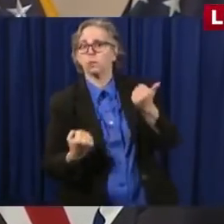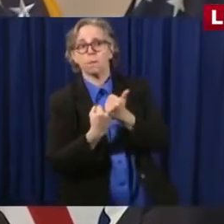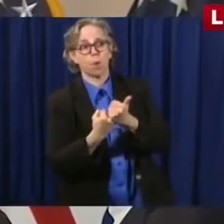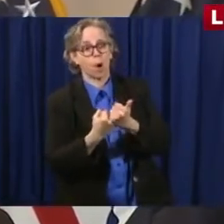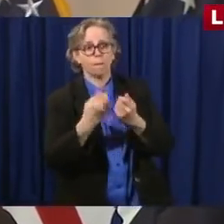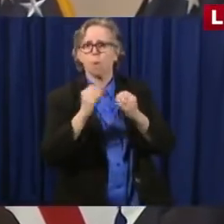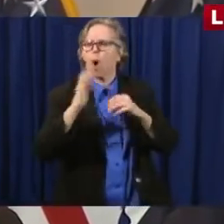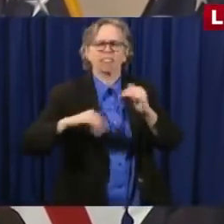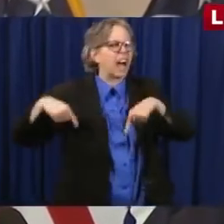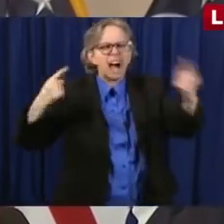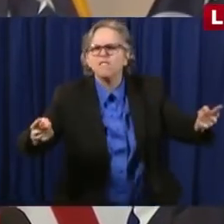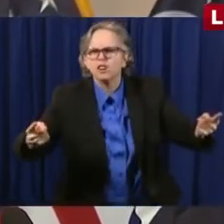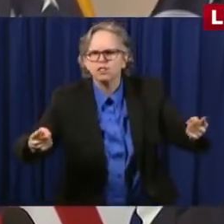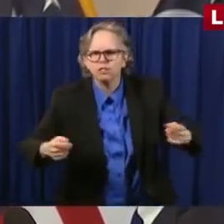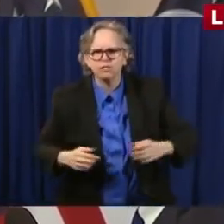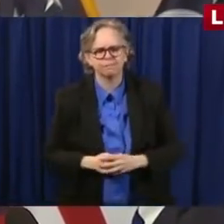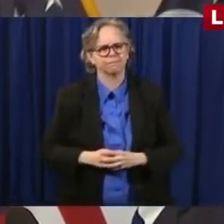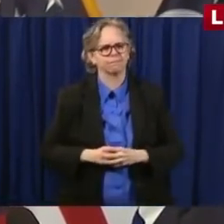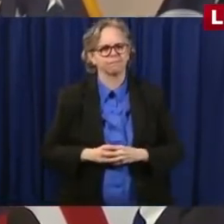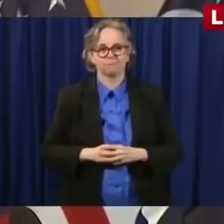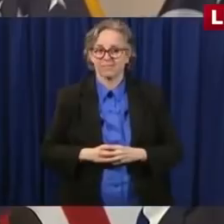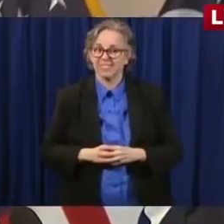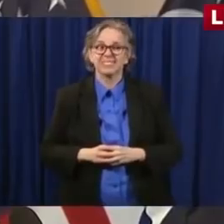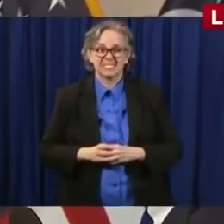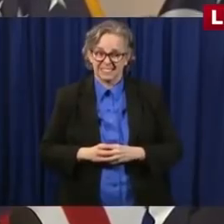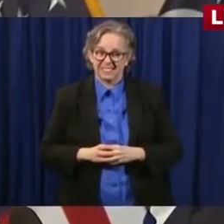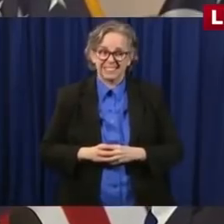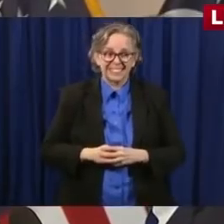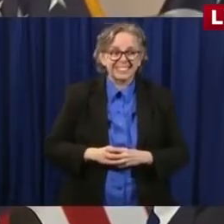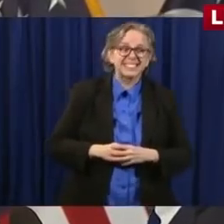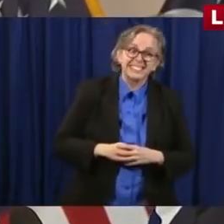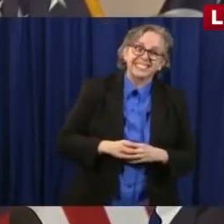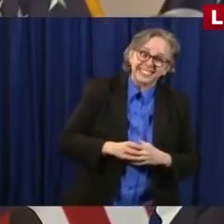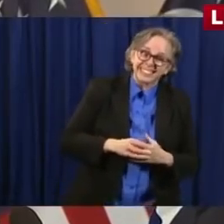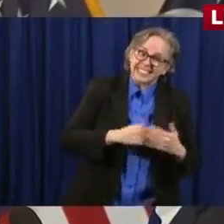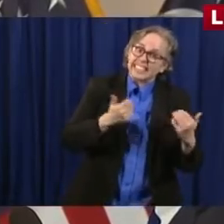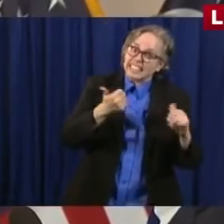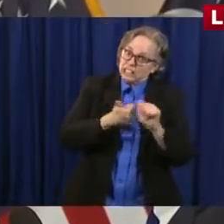NOW, LOCAL BUSINESSES NEED OUR SUPPORT MORE THAN EVER.